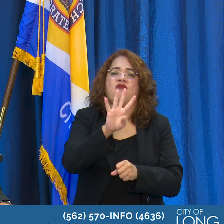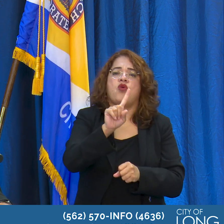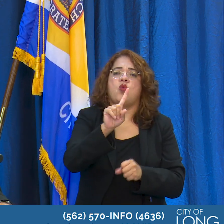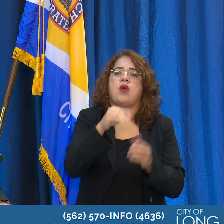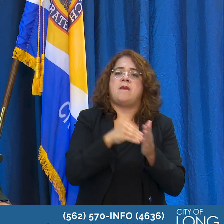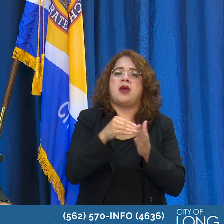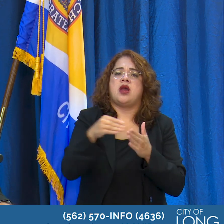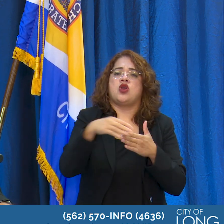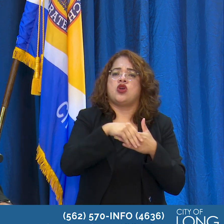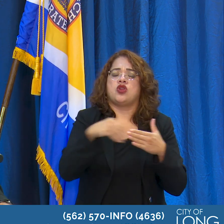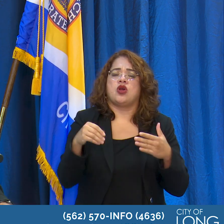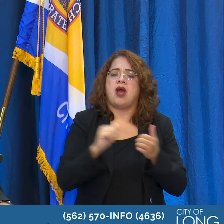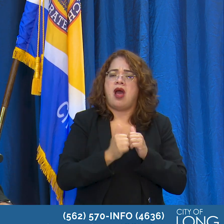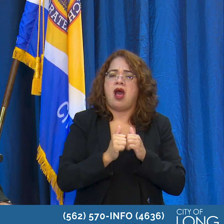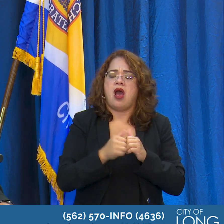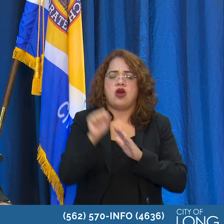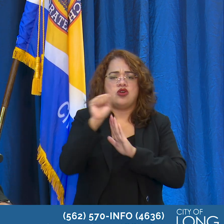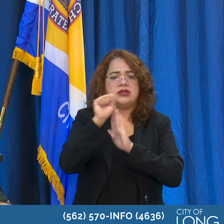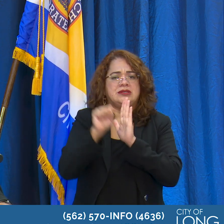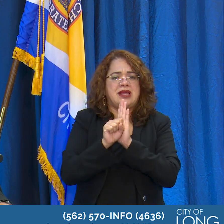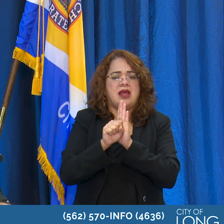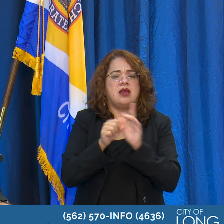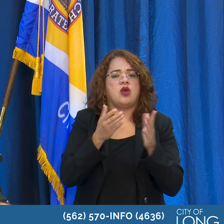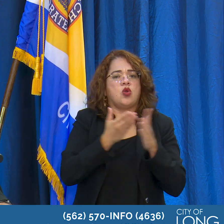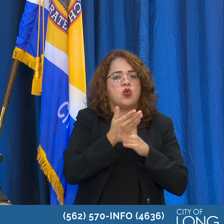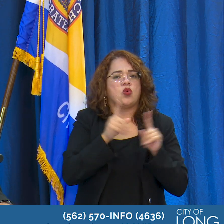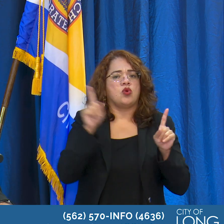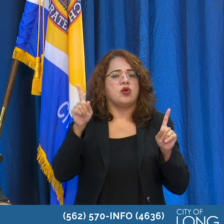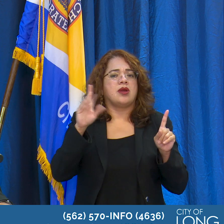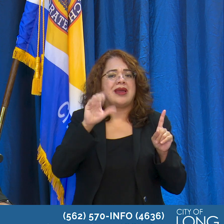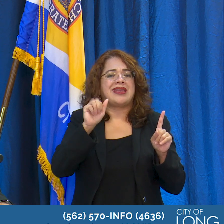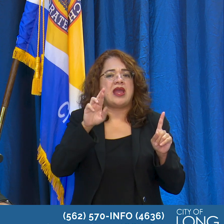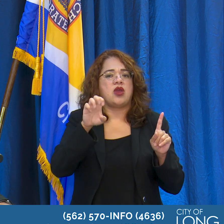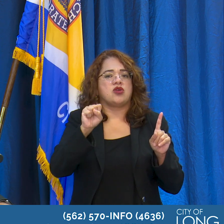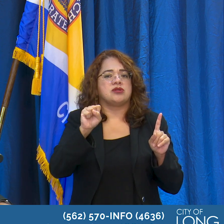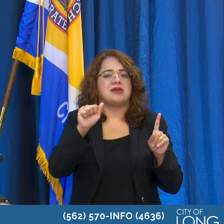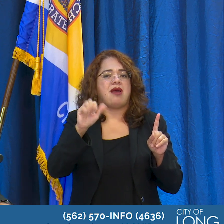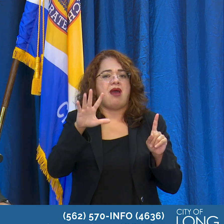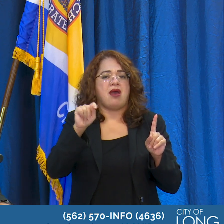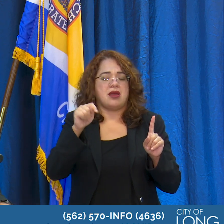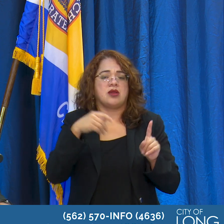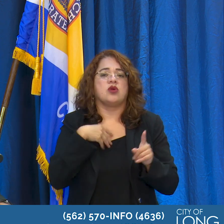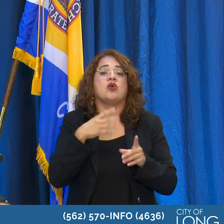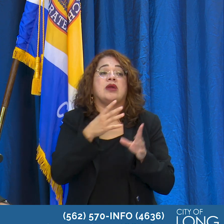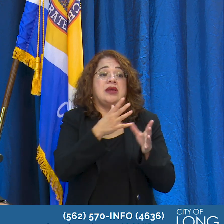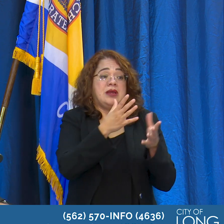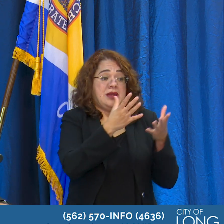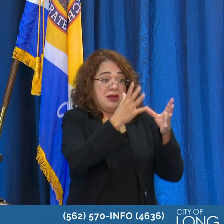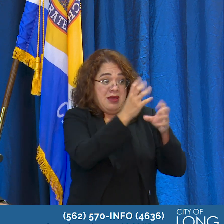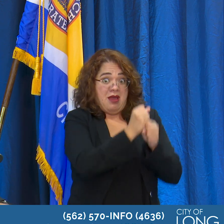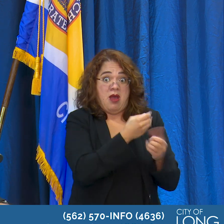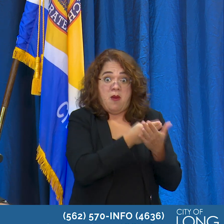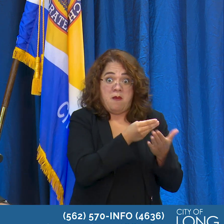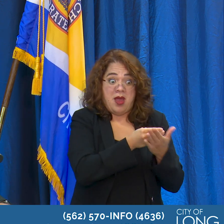through the CARES Act. We also partner with L.A. County to receive almost 14 million dollars to partner on testing but that work